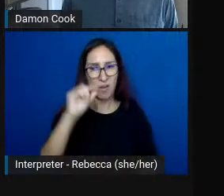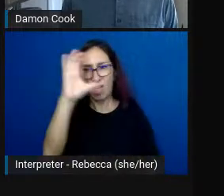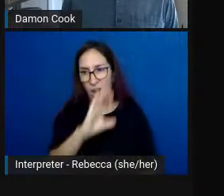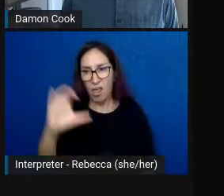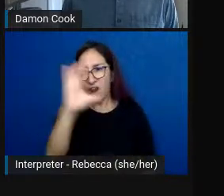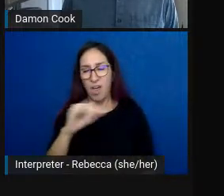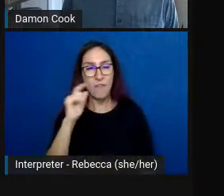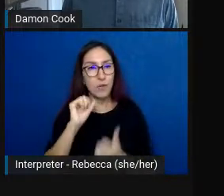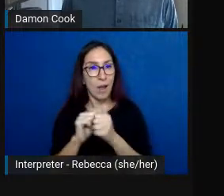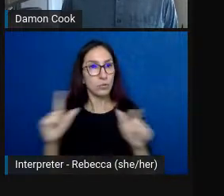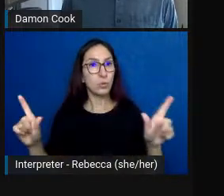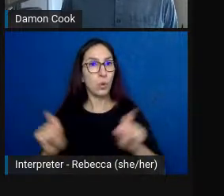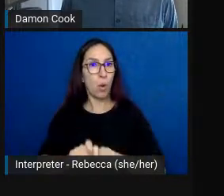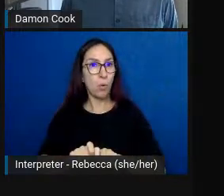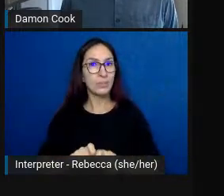it easy for users to opt out of Dialog early